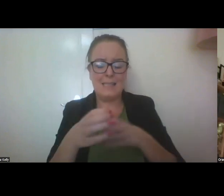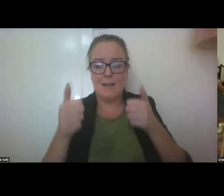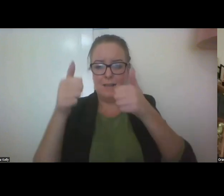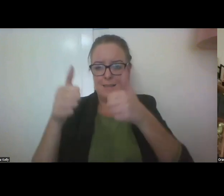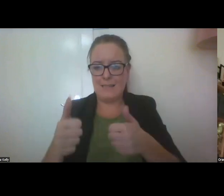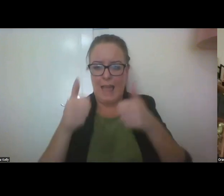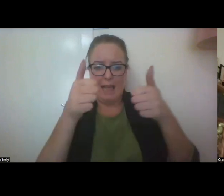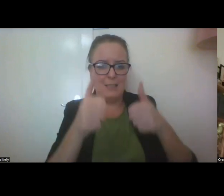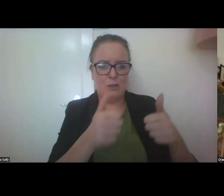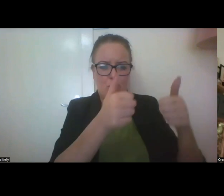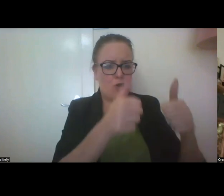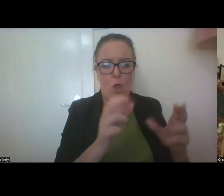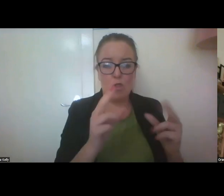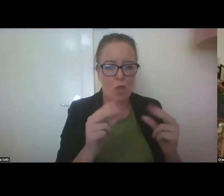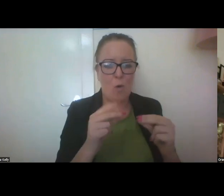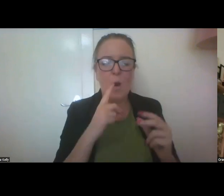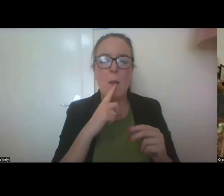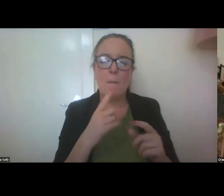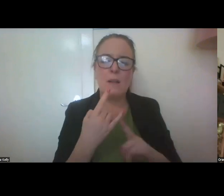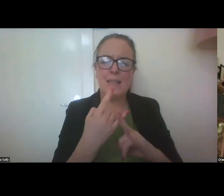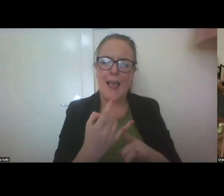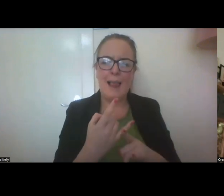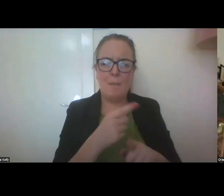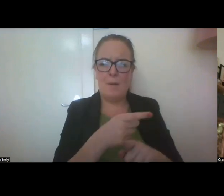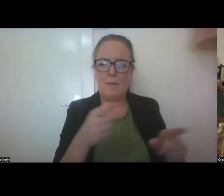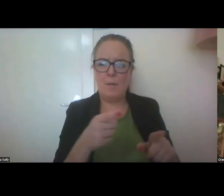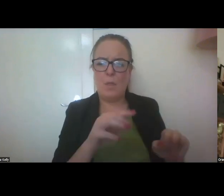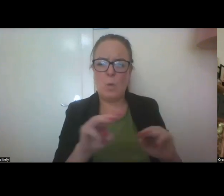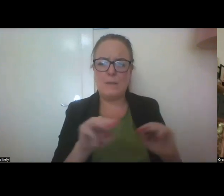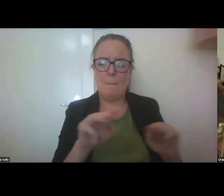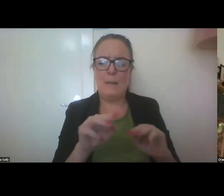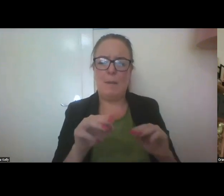and to help visually impaired people get their independence back.